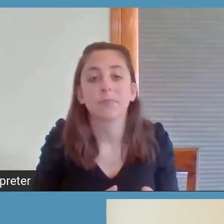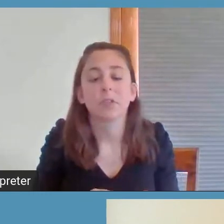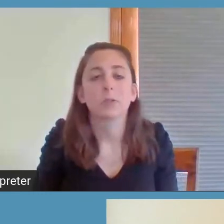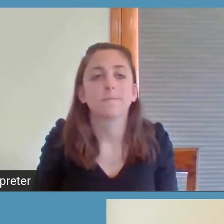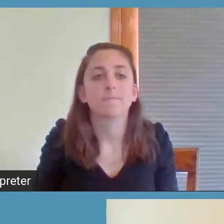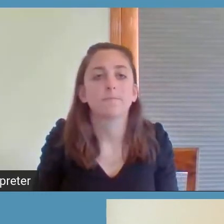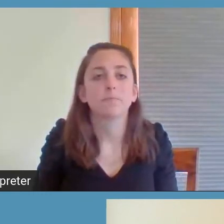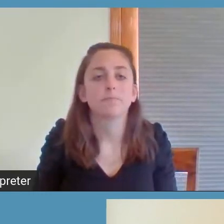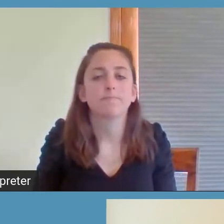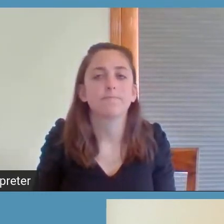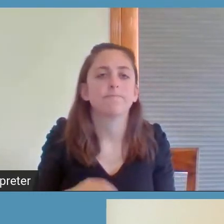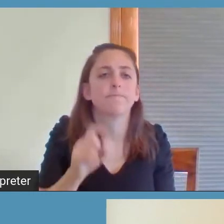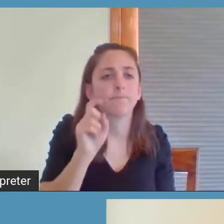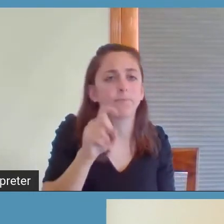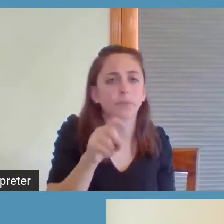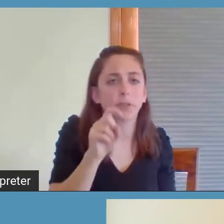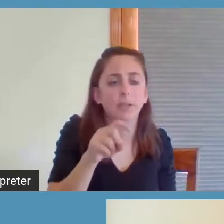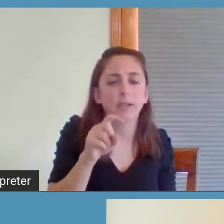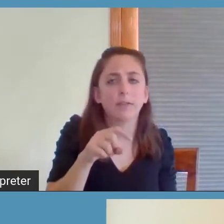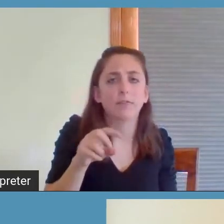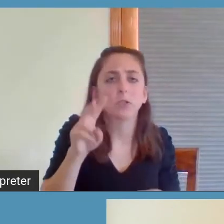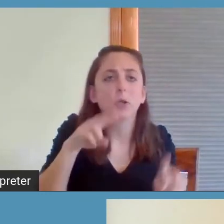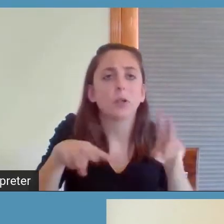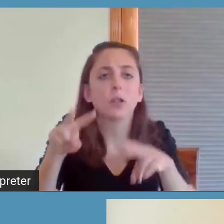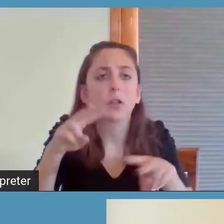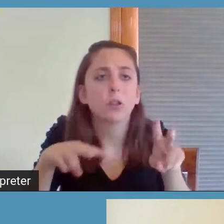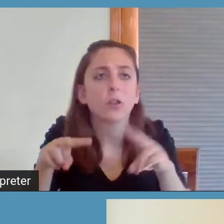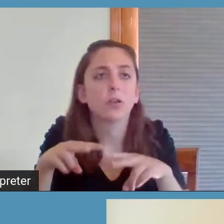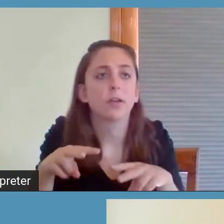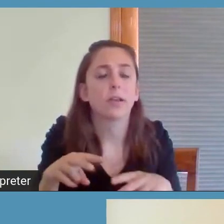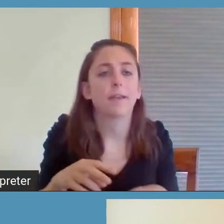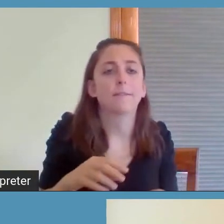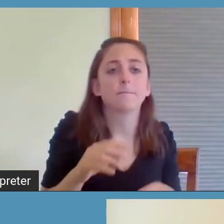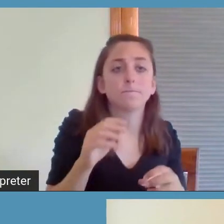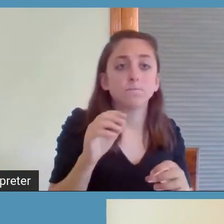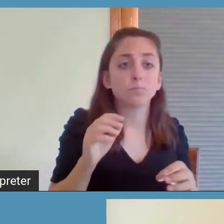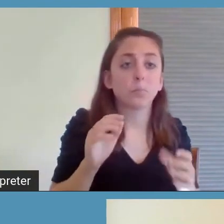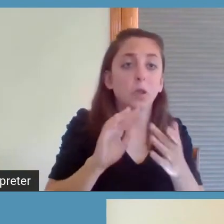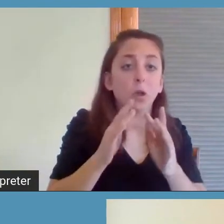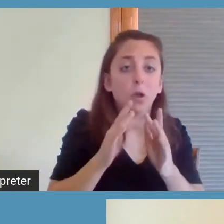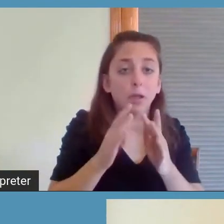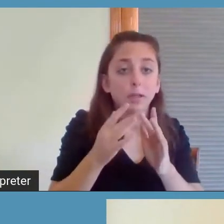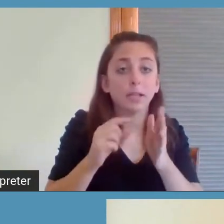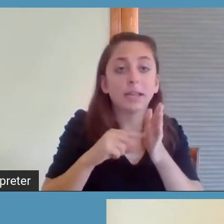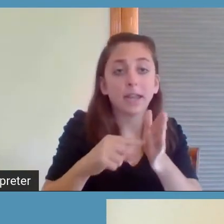um virtual exhibition expertise in-house and it will be part of a you know maybe this